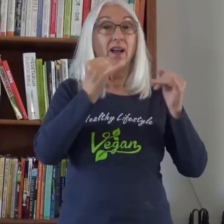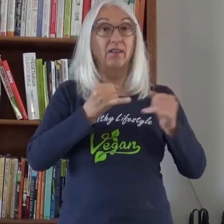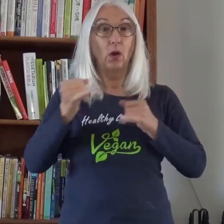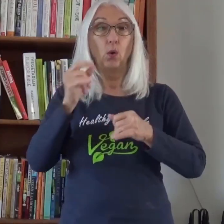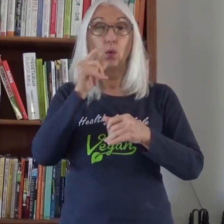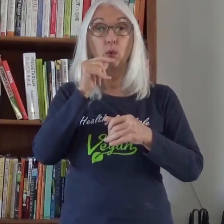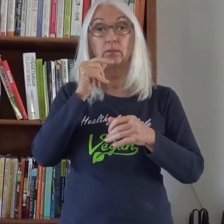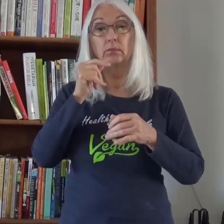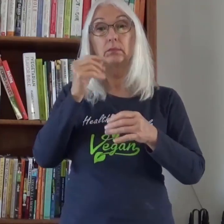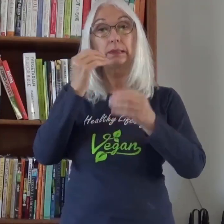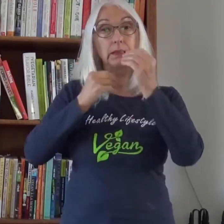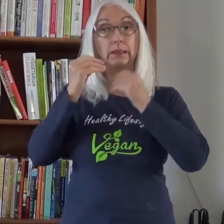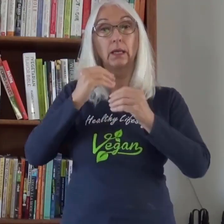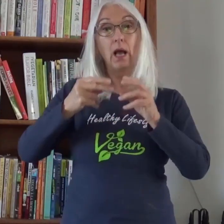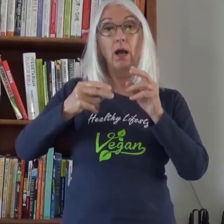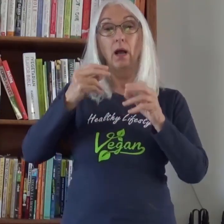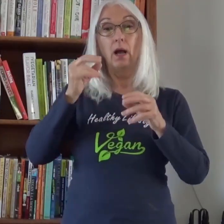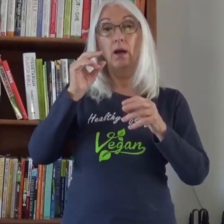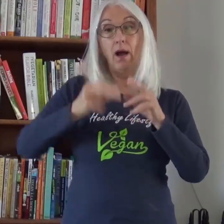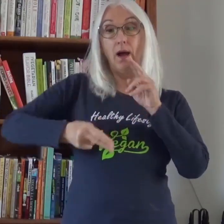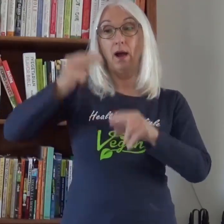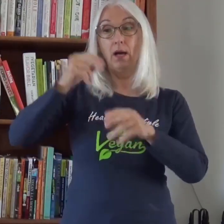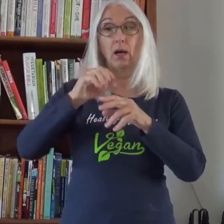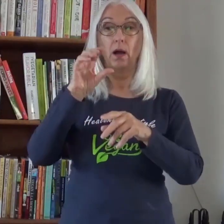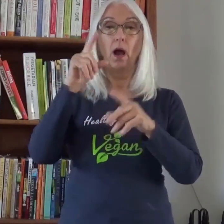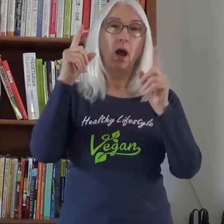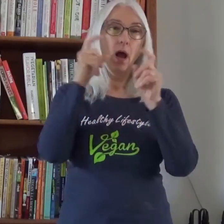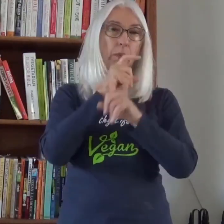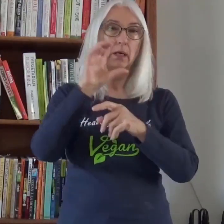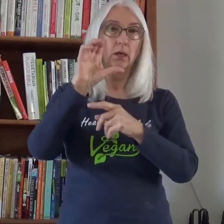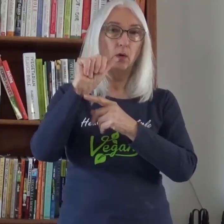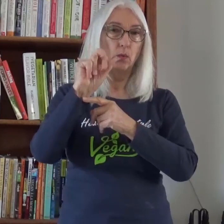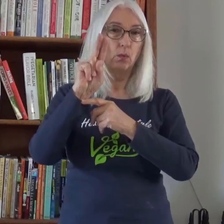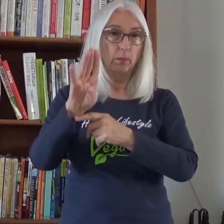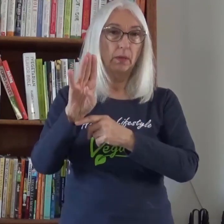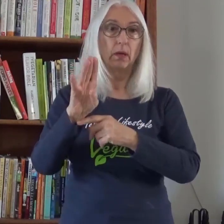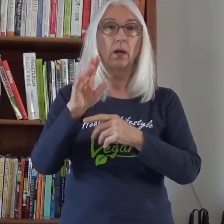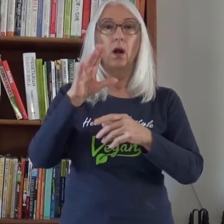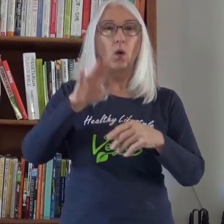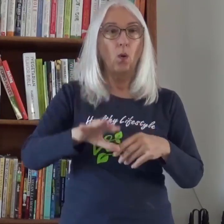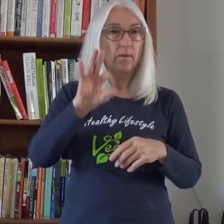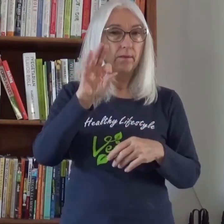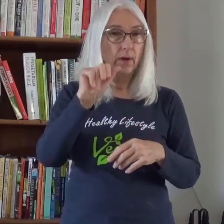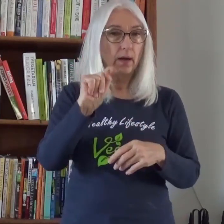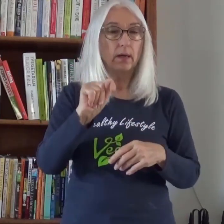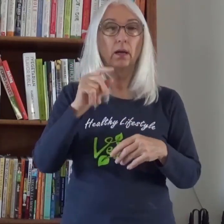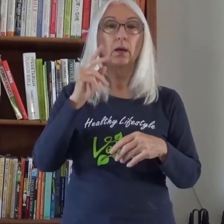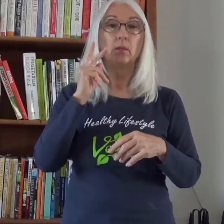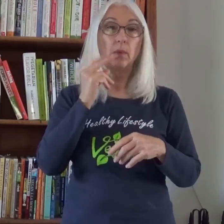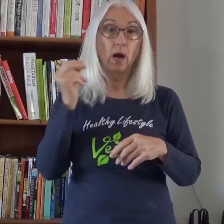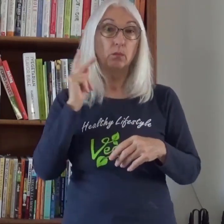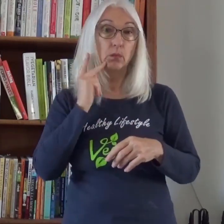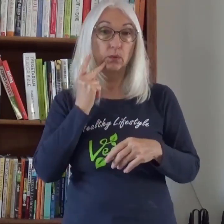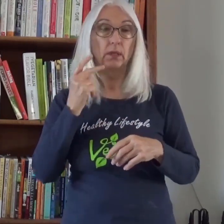Individuals who eat diets high in complex carbohydrates and low in fats and protein